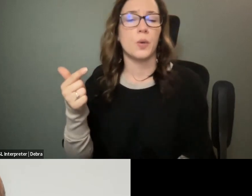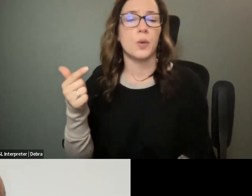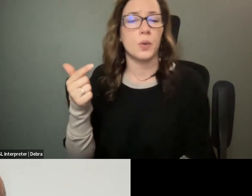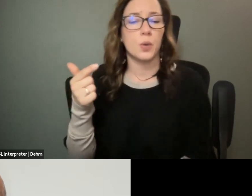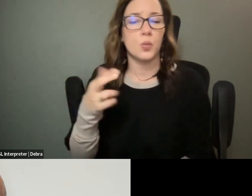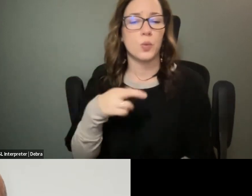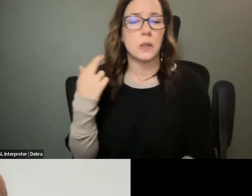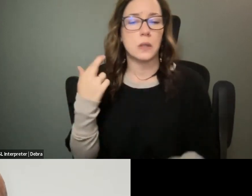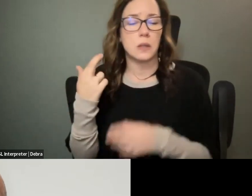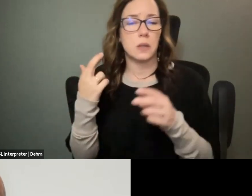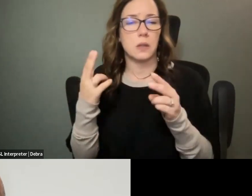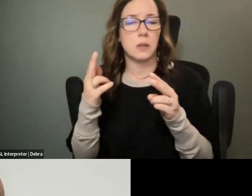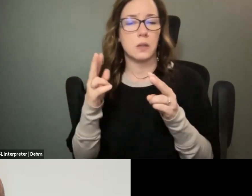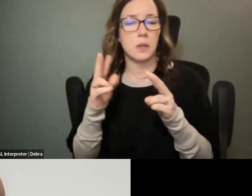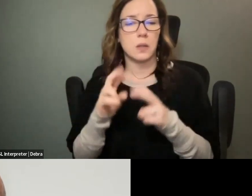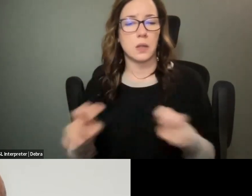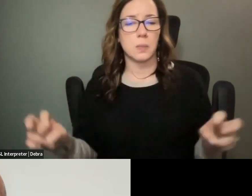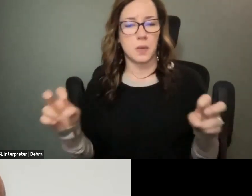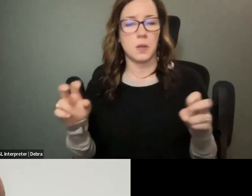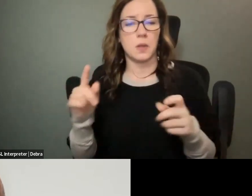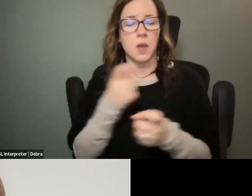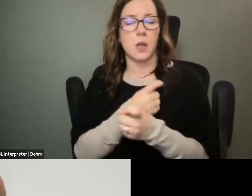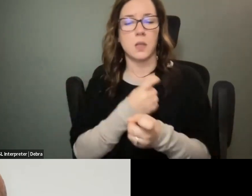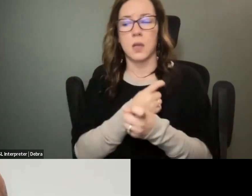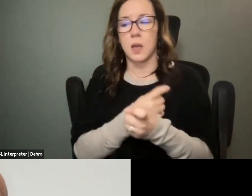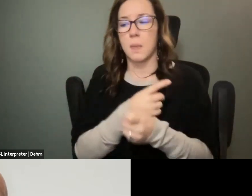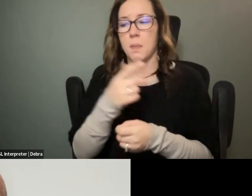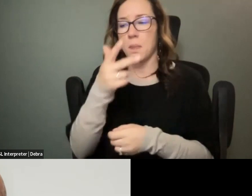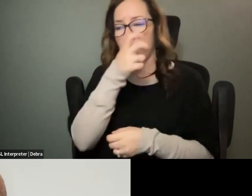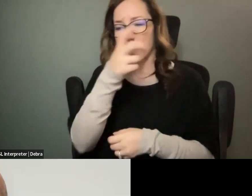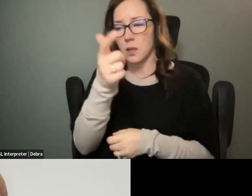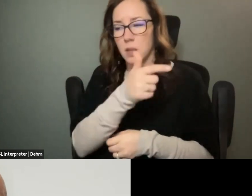and toxicity of pesticides to non-target